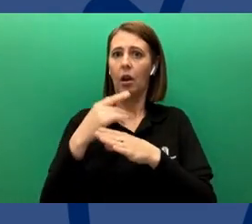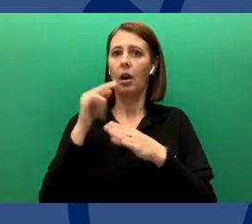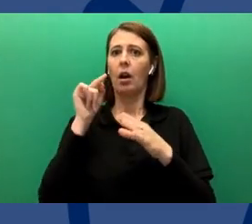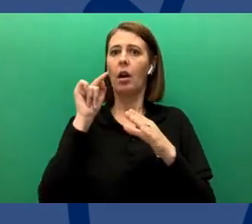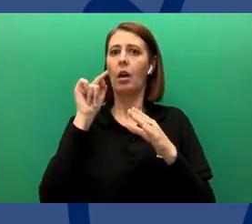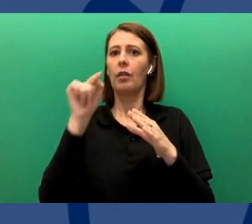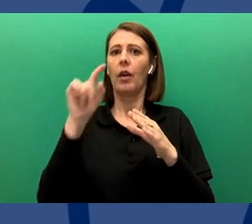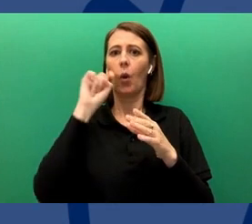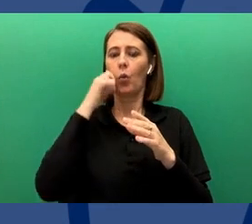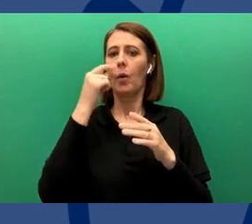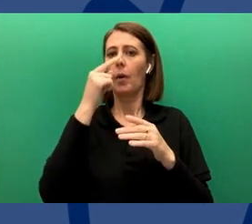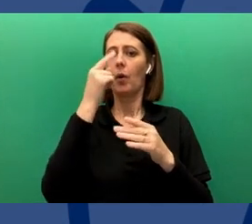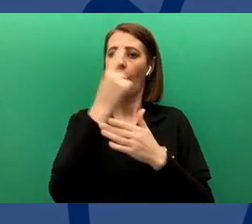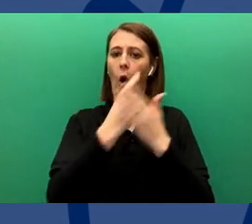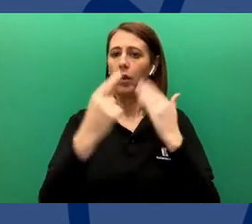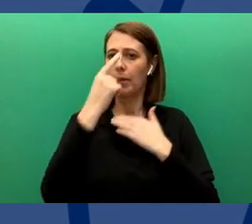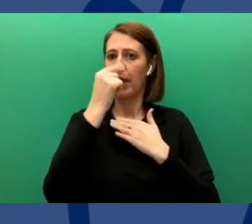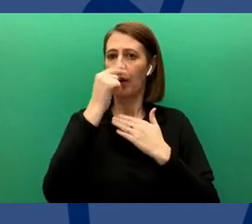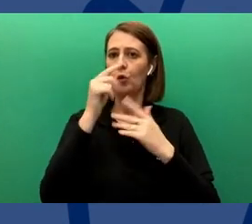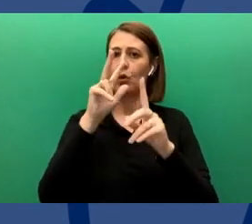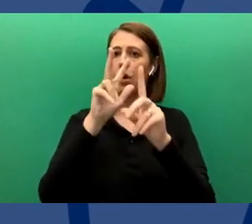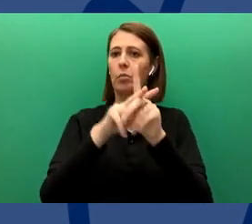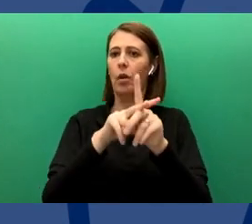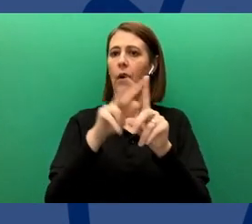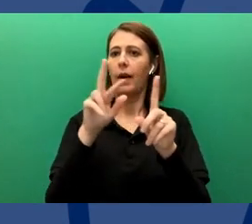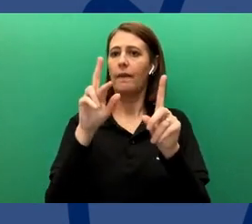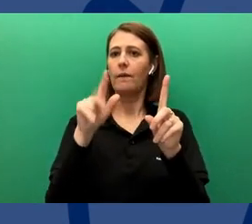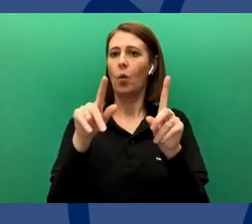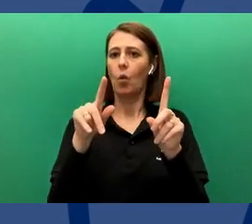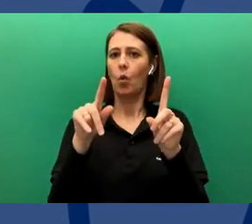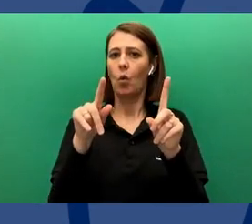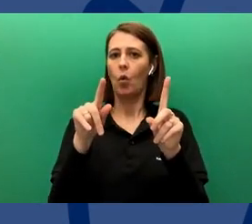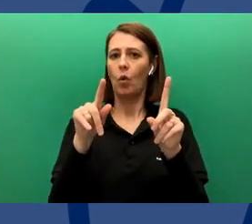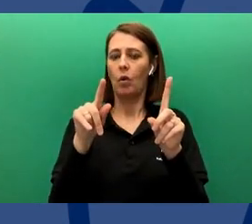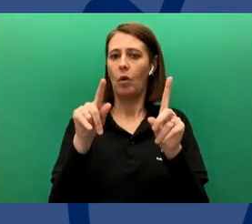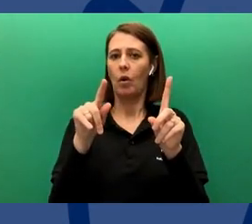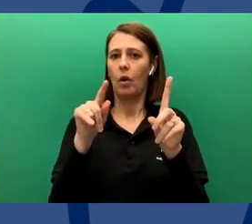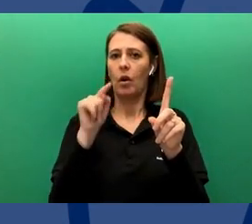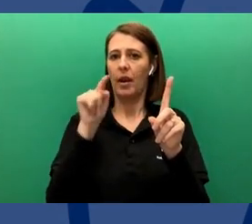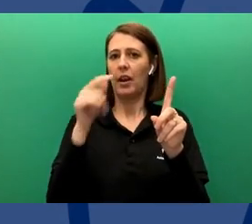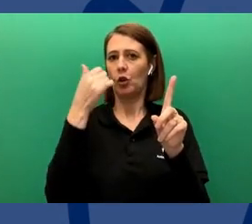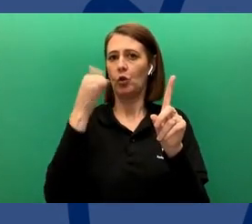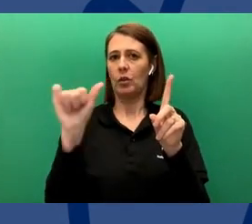apply for using that turnover test I'm fairly confident ‑ I'm just trying to read the